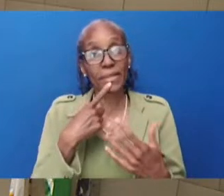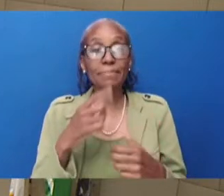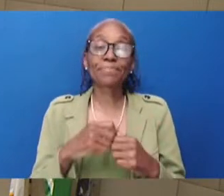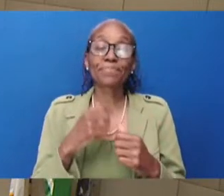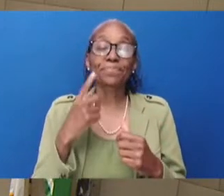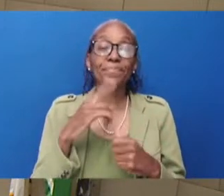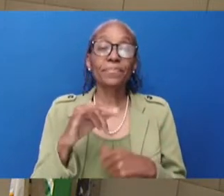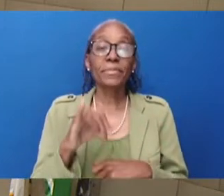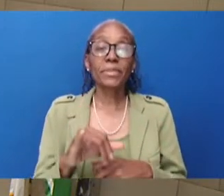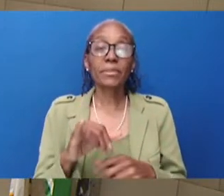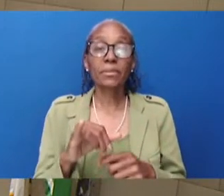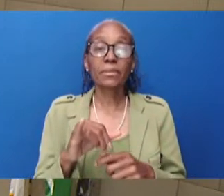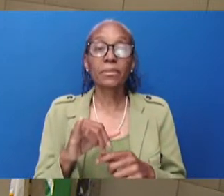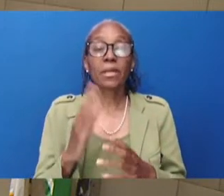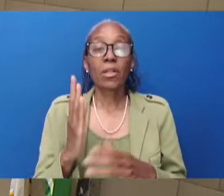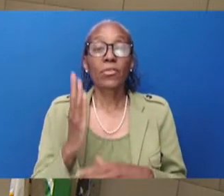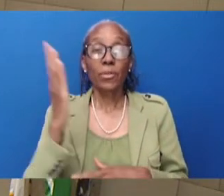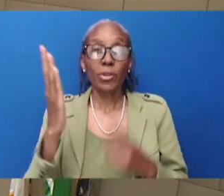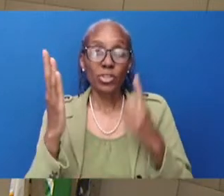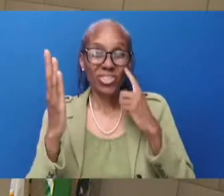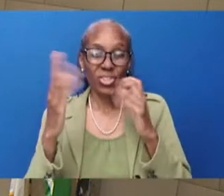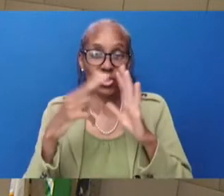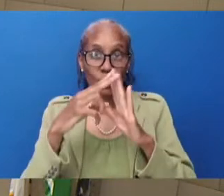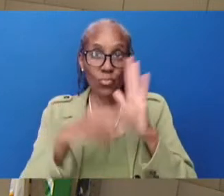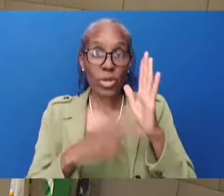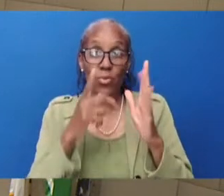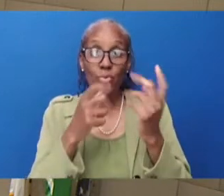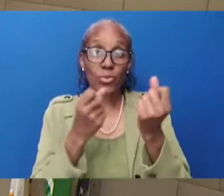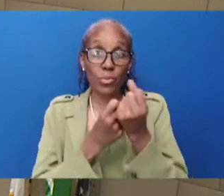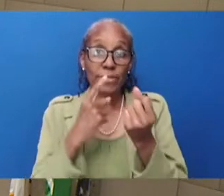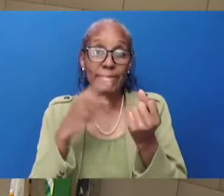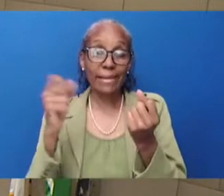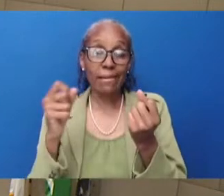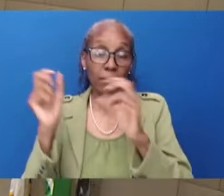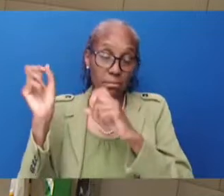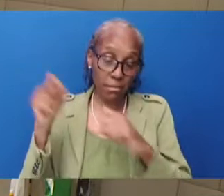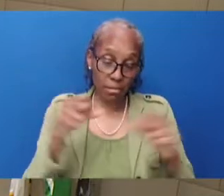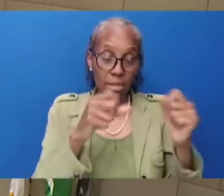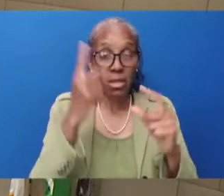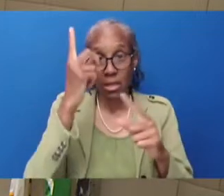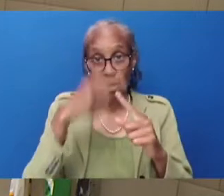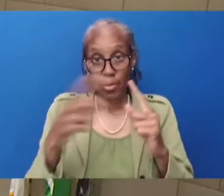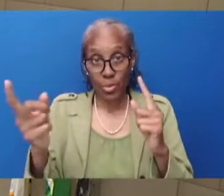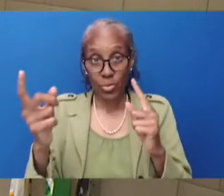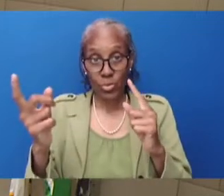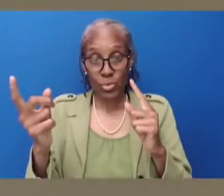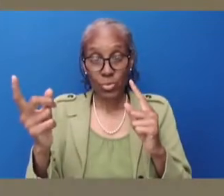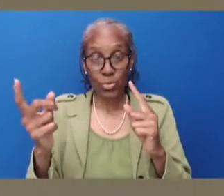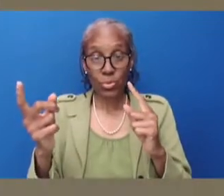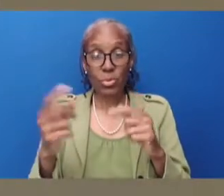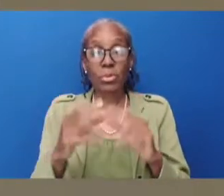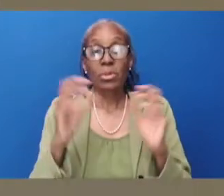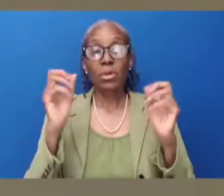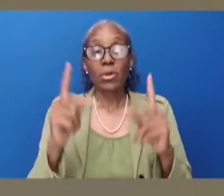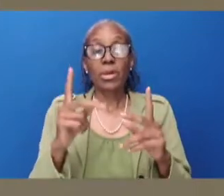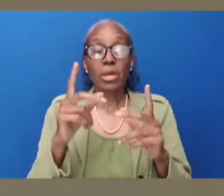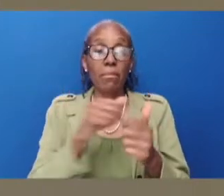SO WITH THAT BEING SAID, FOR THE